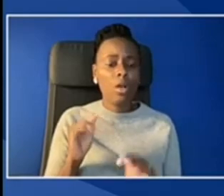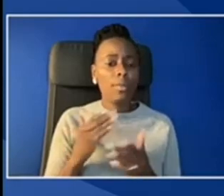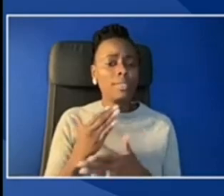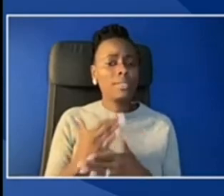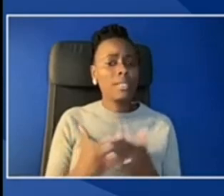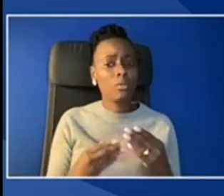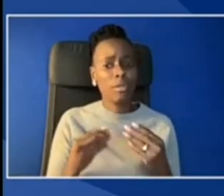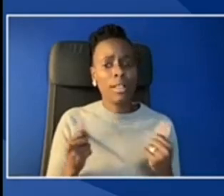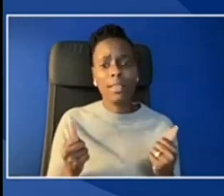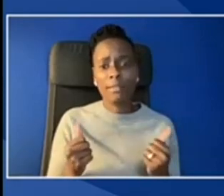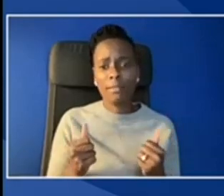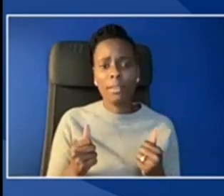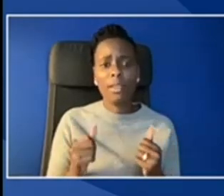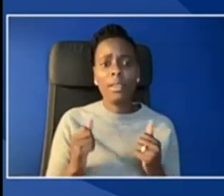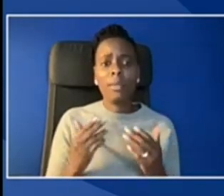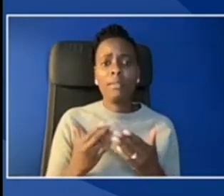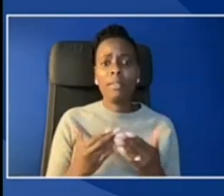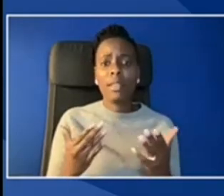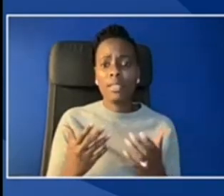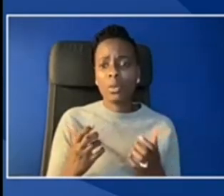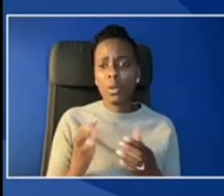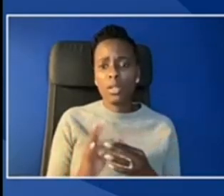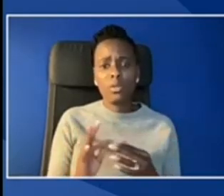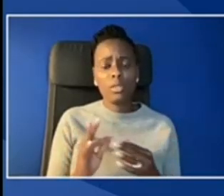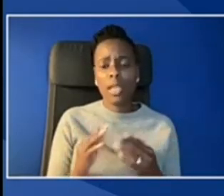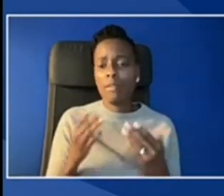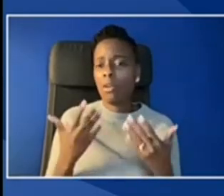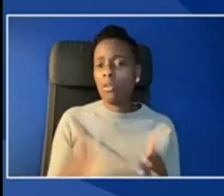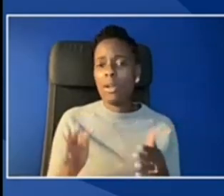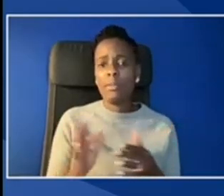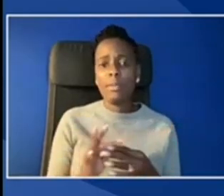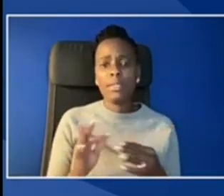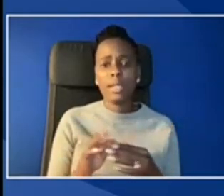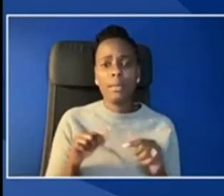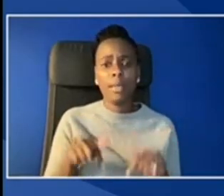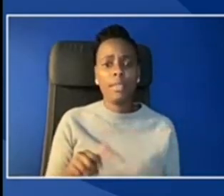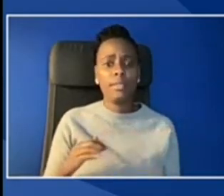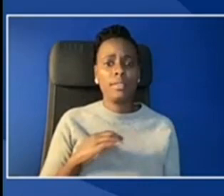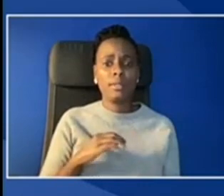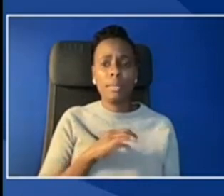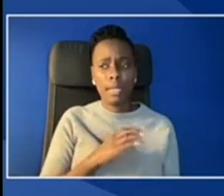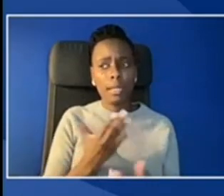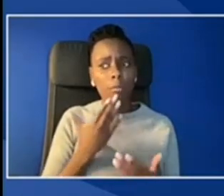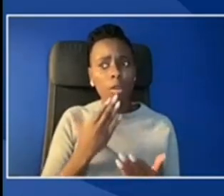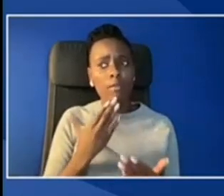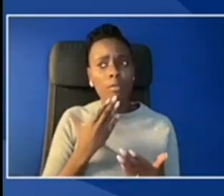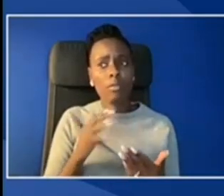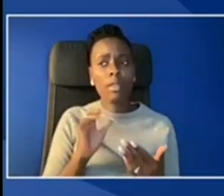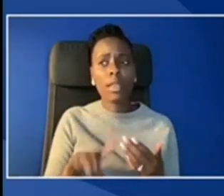the things that I wanted to say have already been shared with this committee, and I'm very grateful for that. But I just wanted to highlight some of us